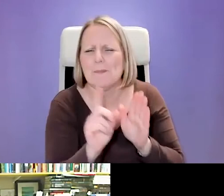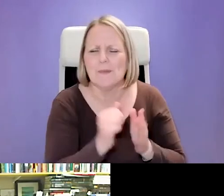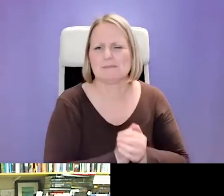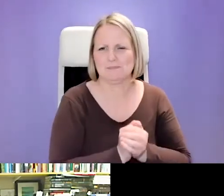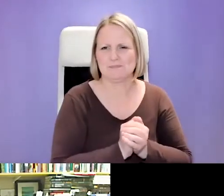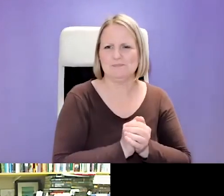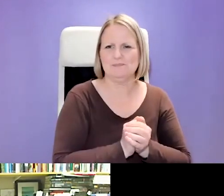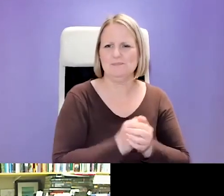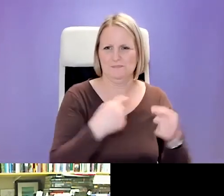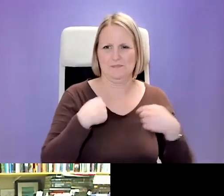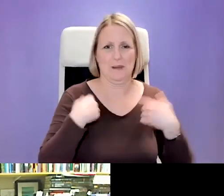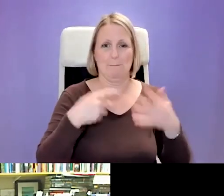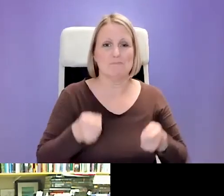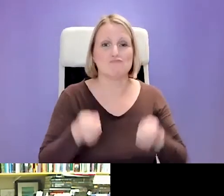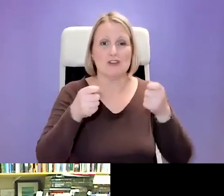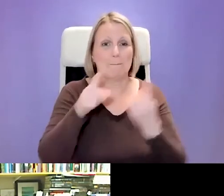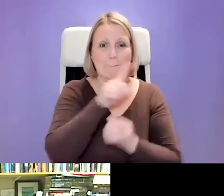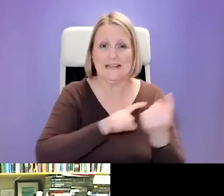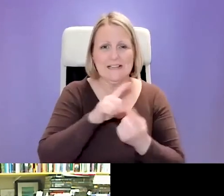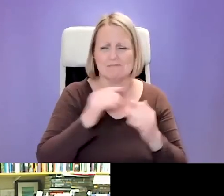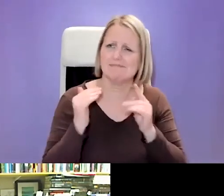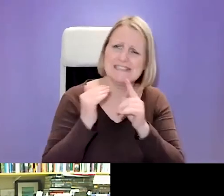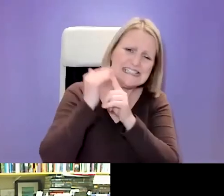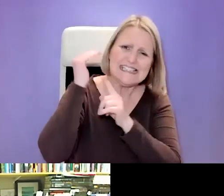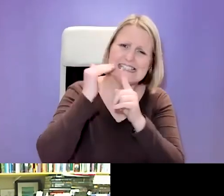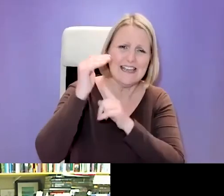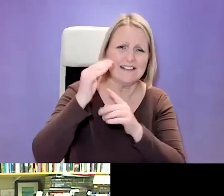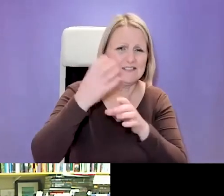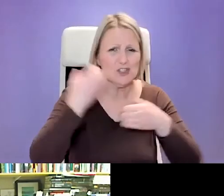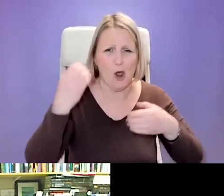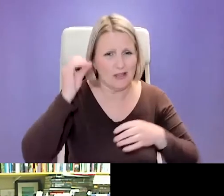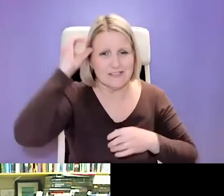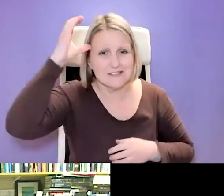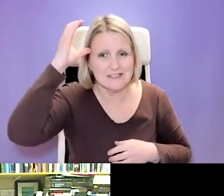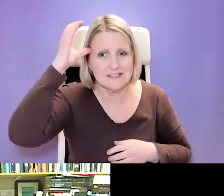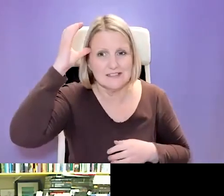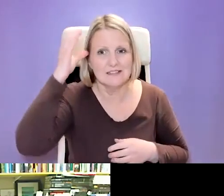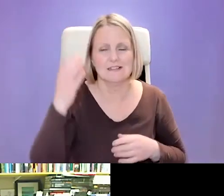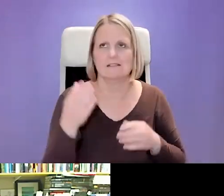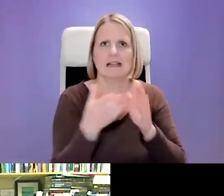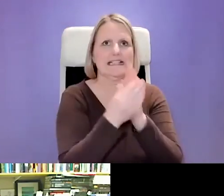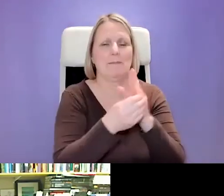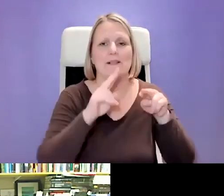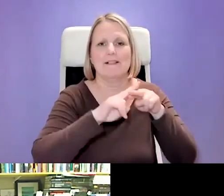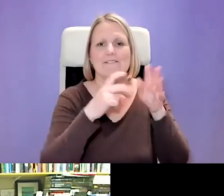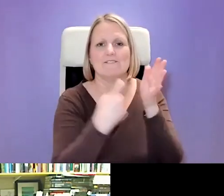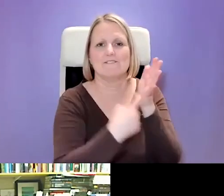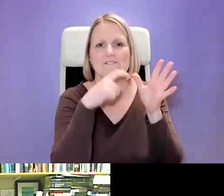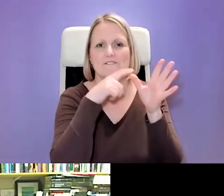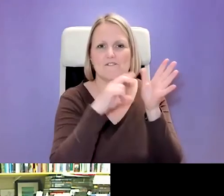when I’ve made some of these arguments, even with senior scholars and I’m thinking about discussion I had with Francis Young,